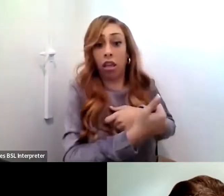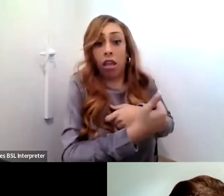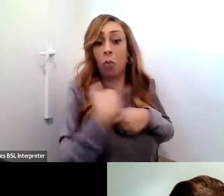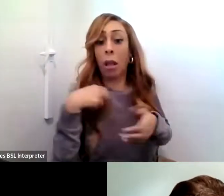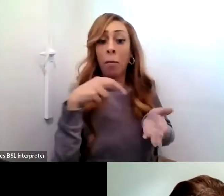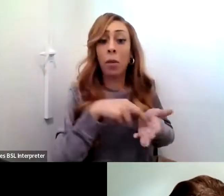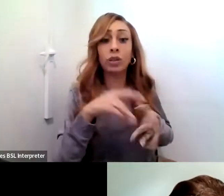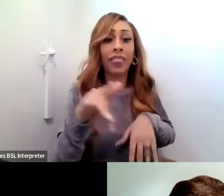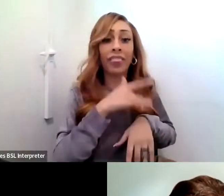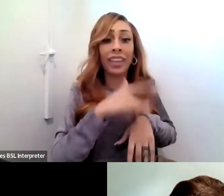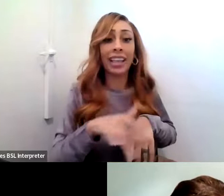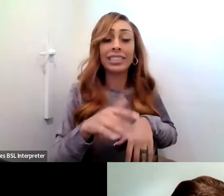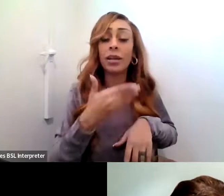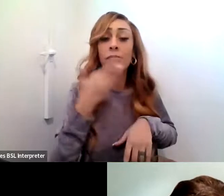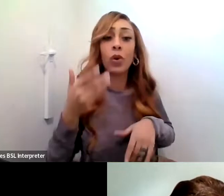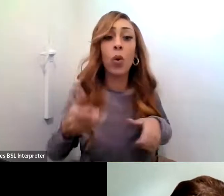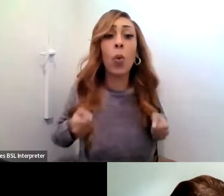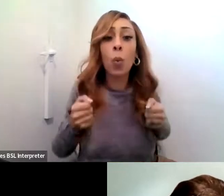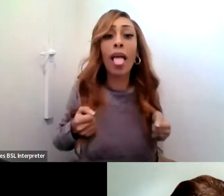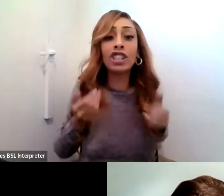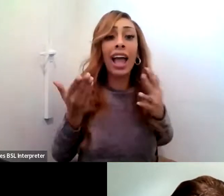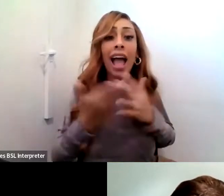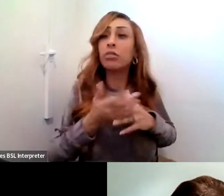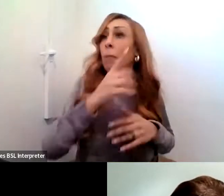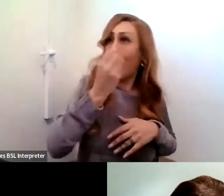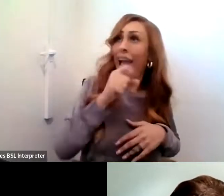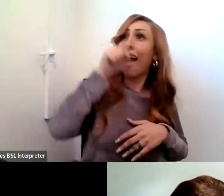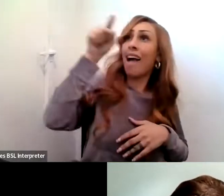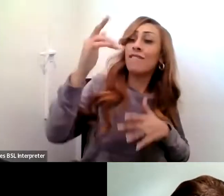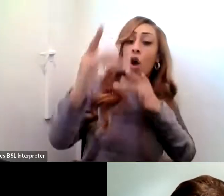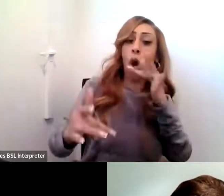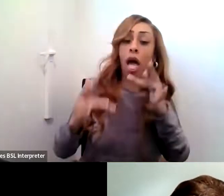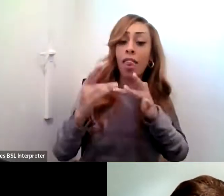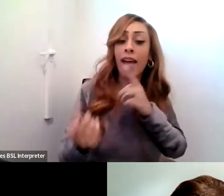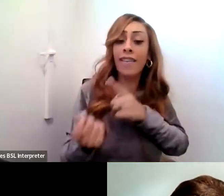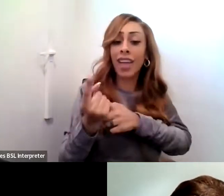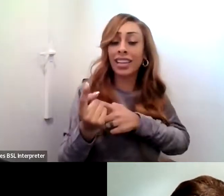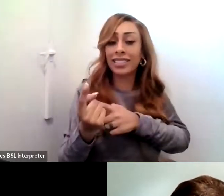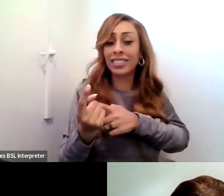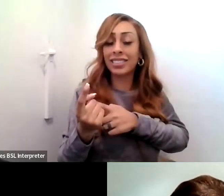that doesn't have wheelchair access but there's an online event, where the question is,